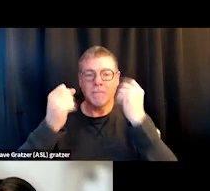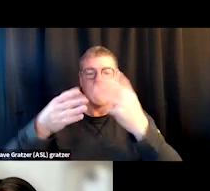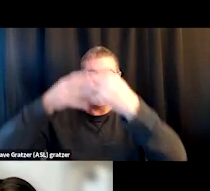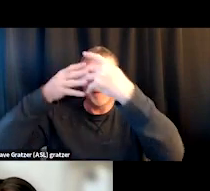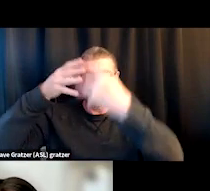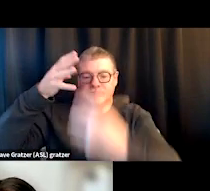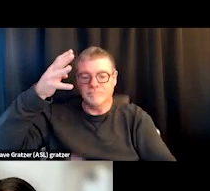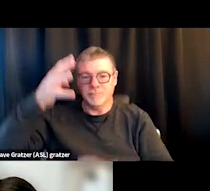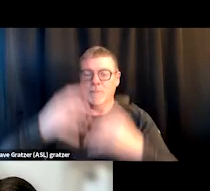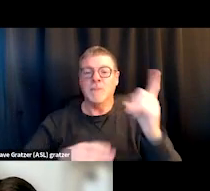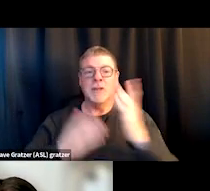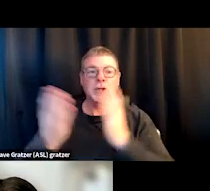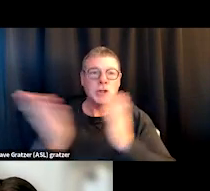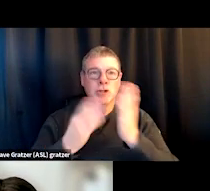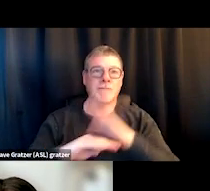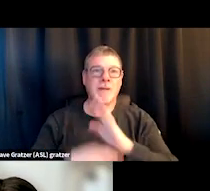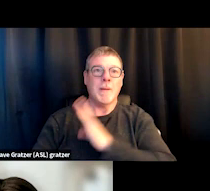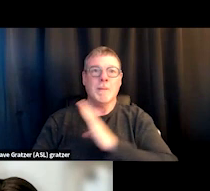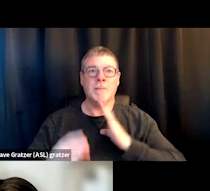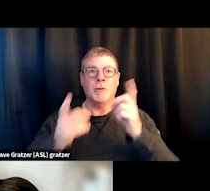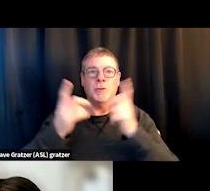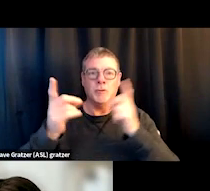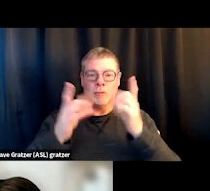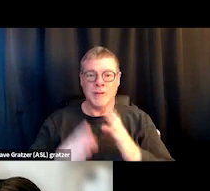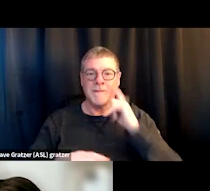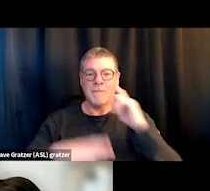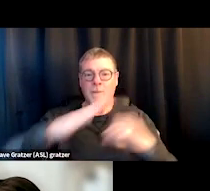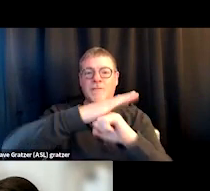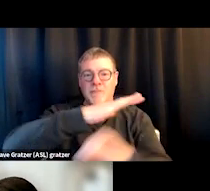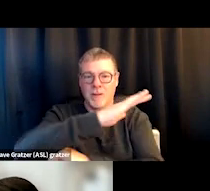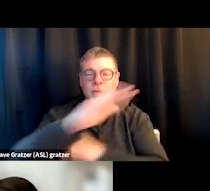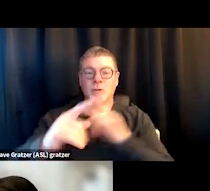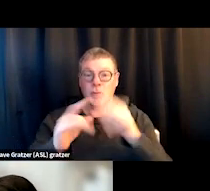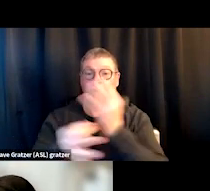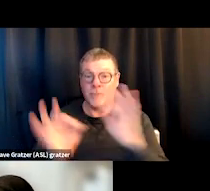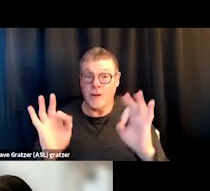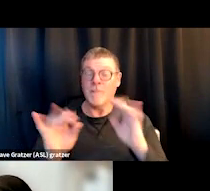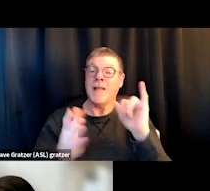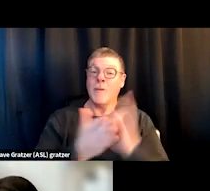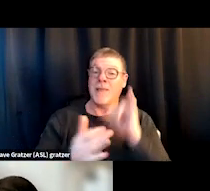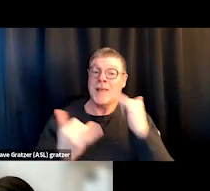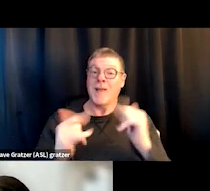She serves on the board of directors also for Foundations To Freedom. And with that, I'll turn it over to you, Dr. Rajni,